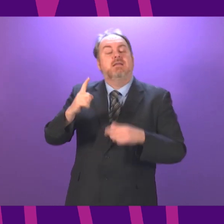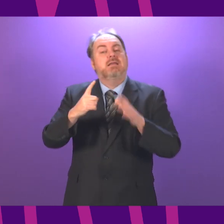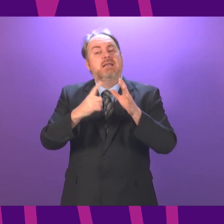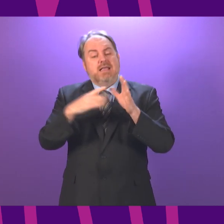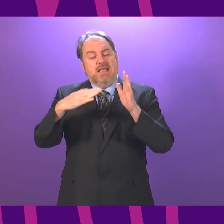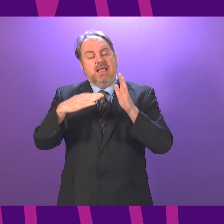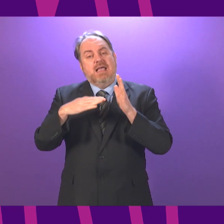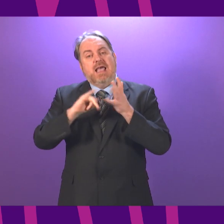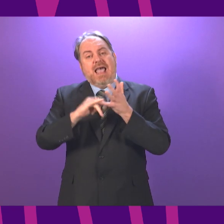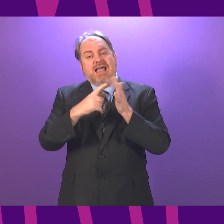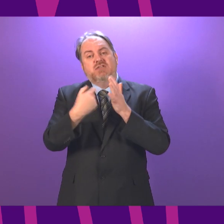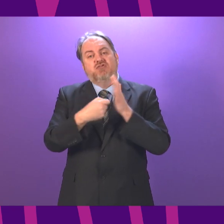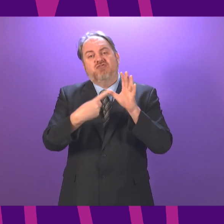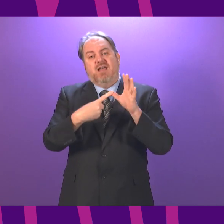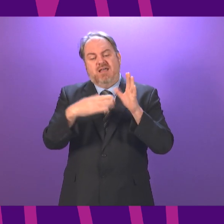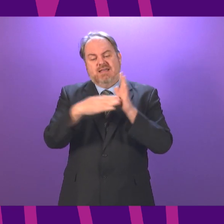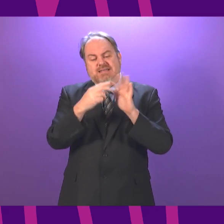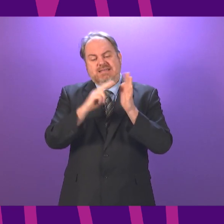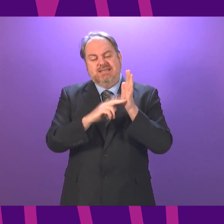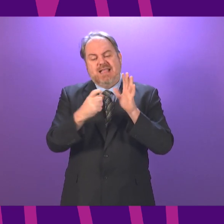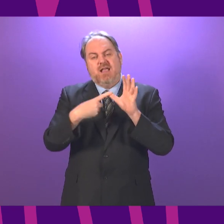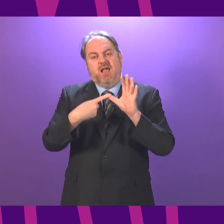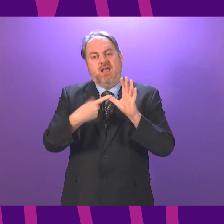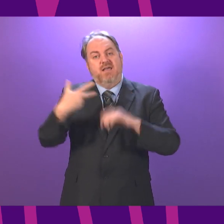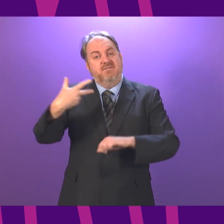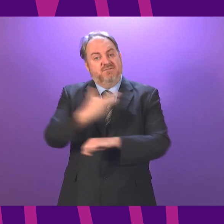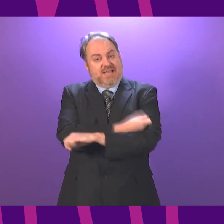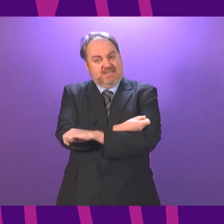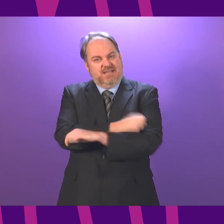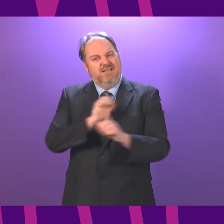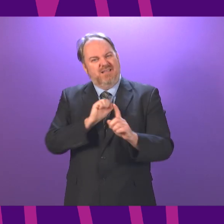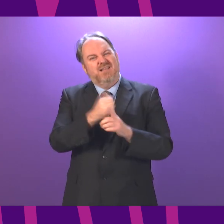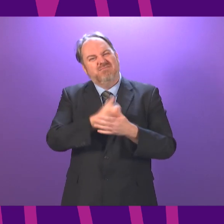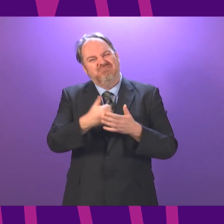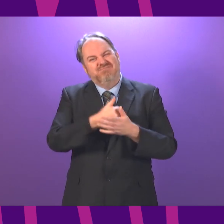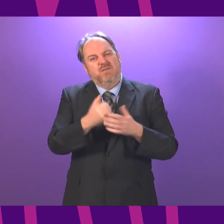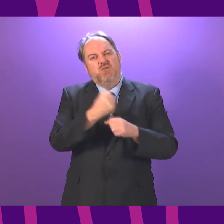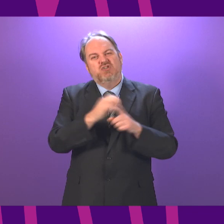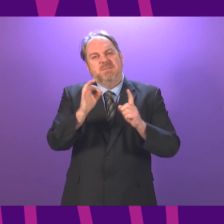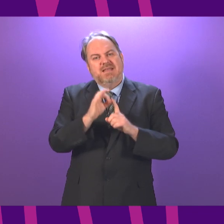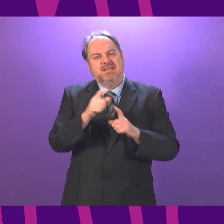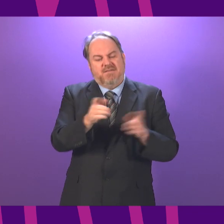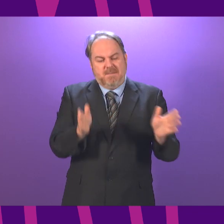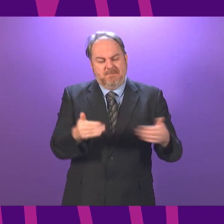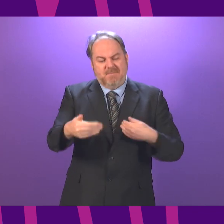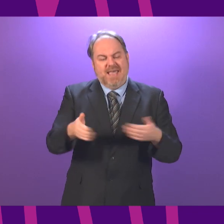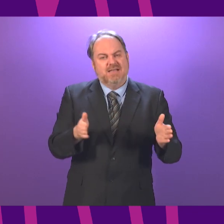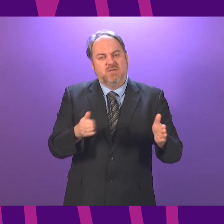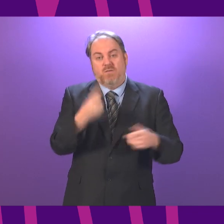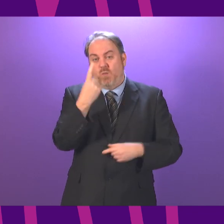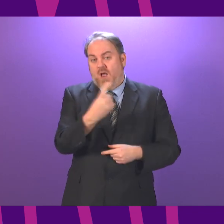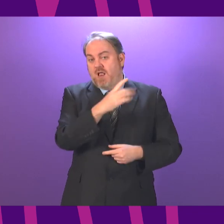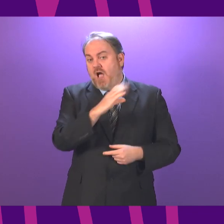that is the one that is being used by our GPs. It normally comes in packs of 100 doses and sometimes